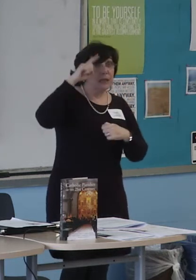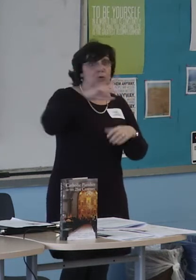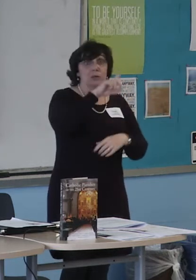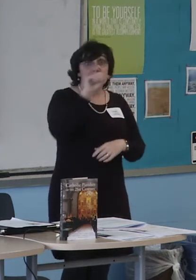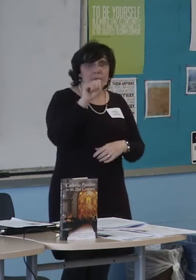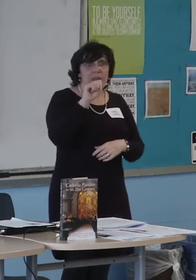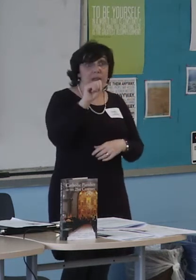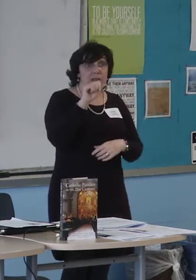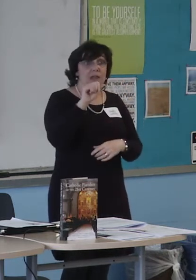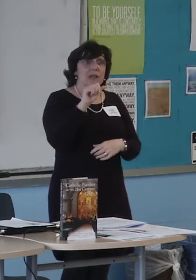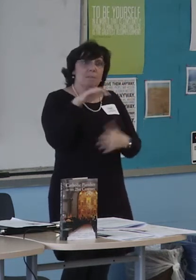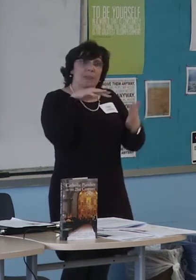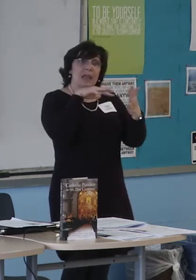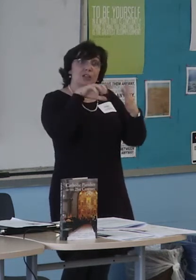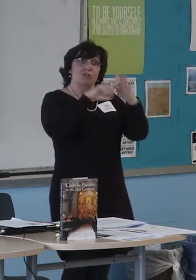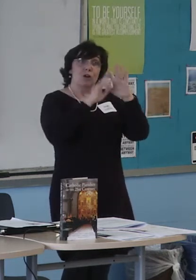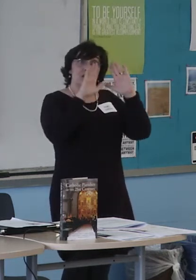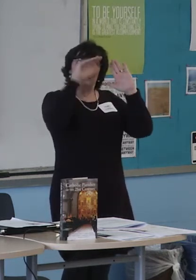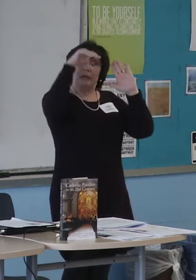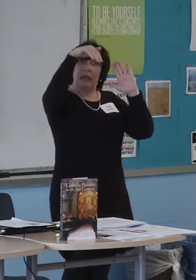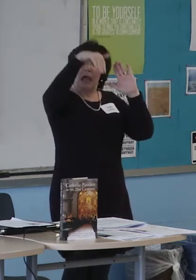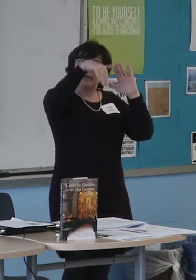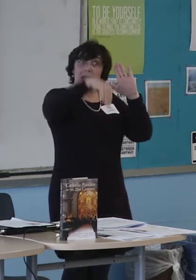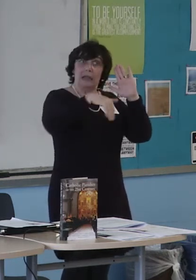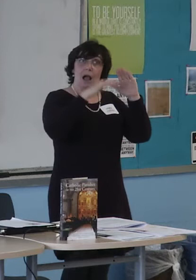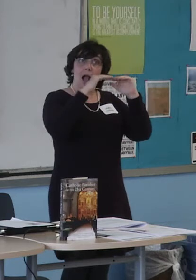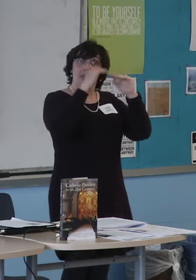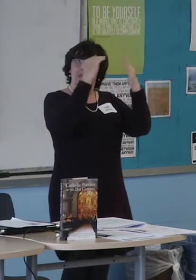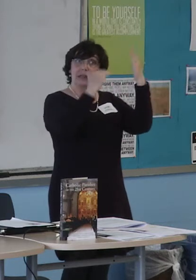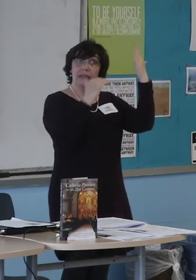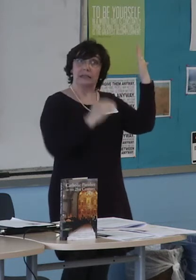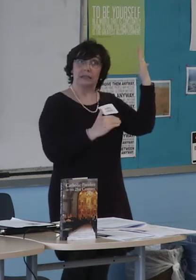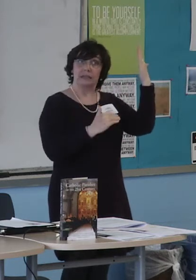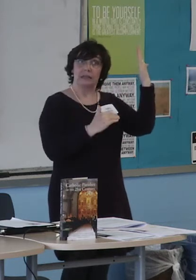disabilities, it starts declining as you go along this list, so those are the